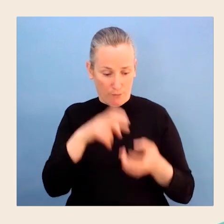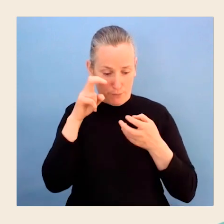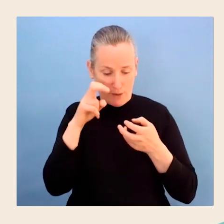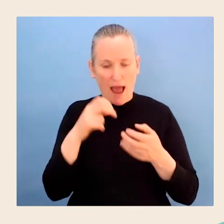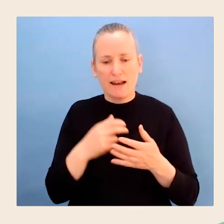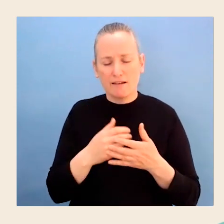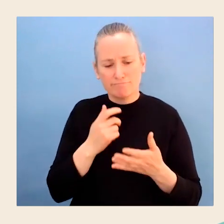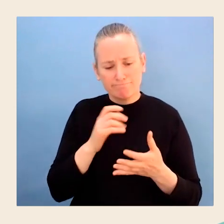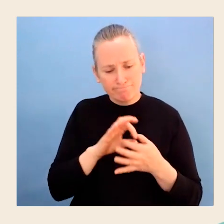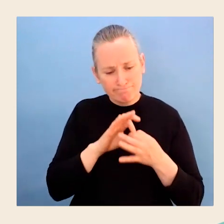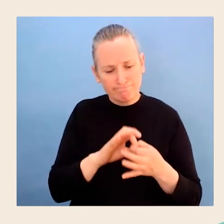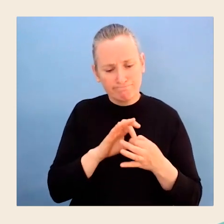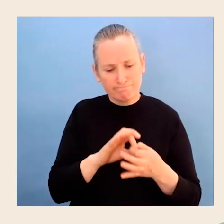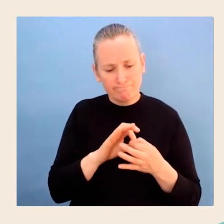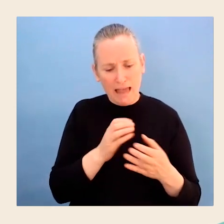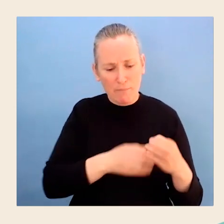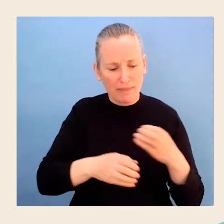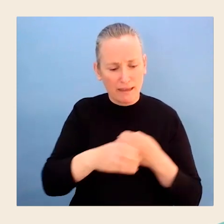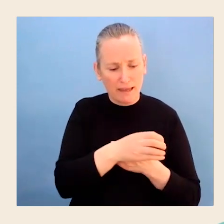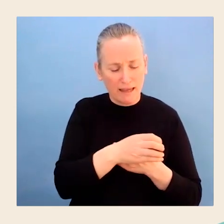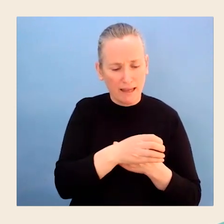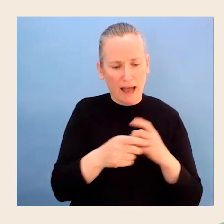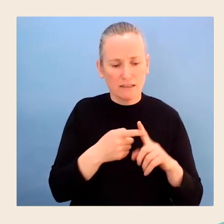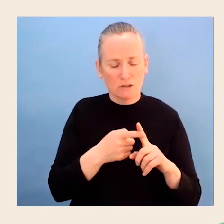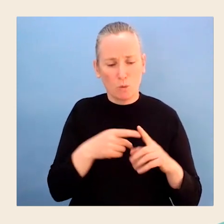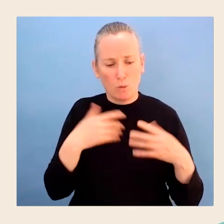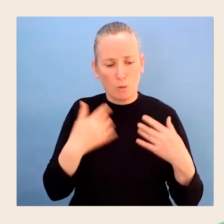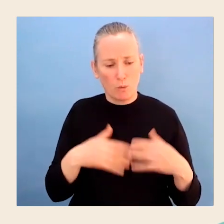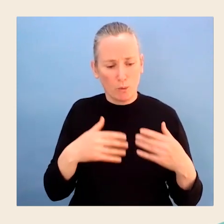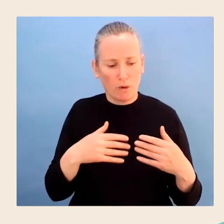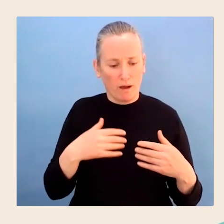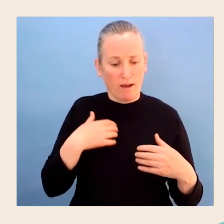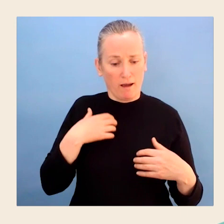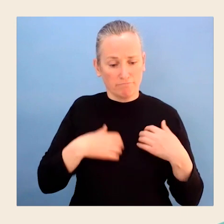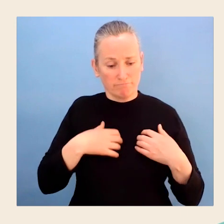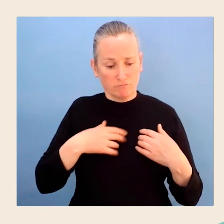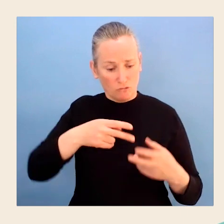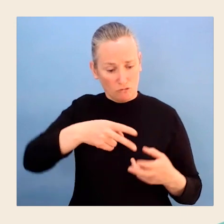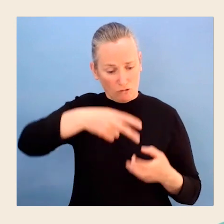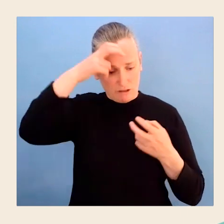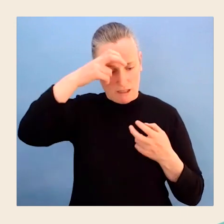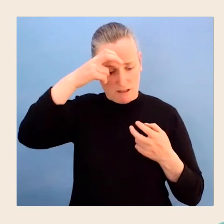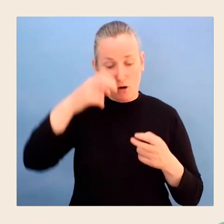for somebody who is disabled or maybe isn't disabled. And I think that is incredible. And I'm going to end on a quote actually,